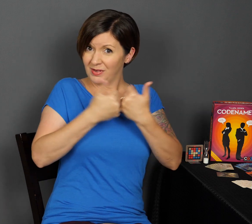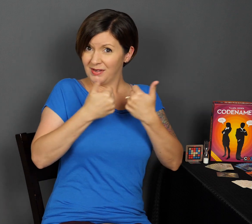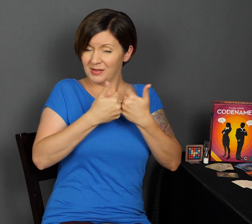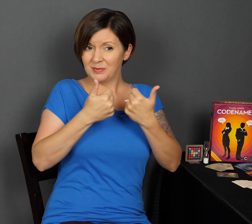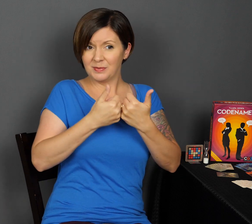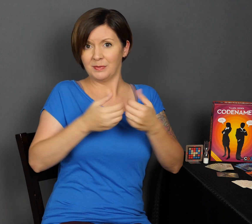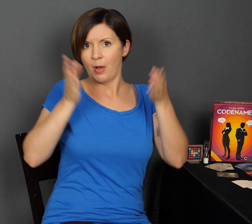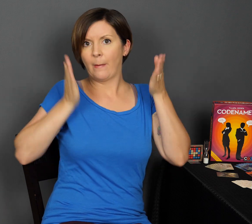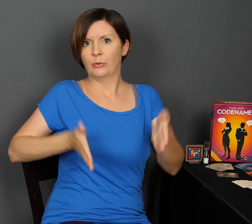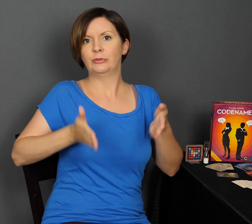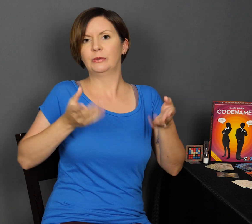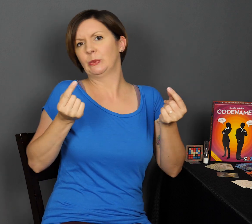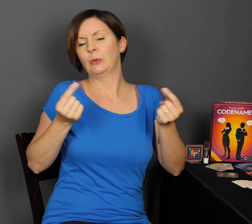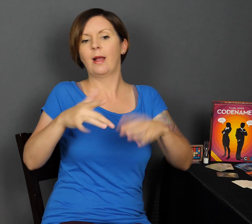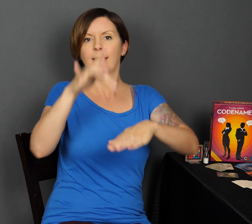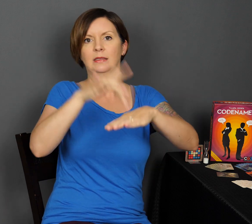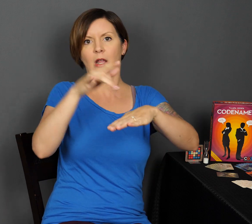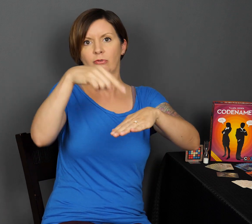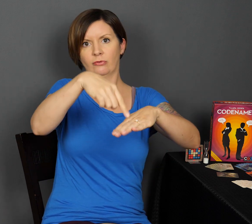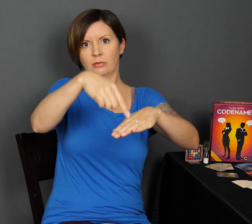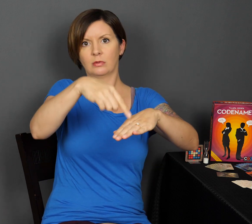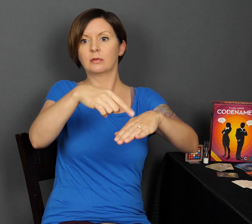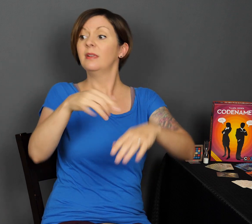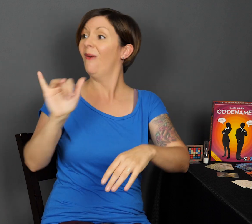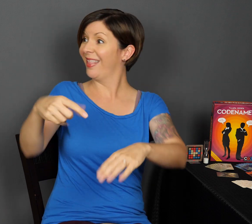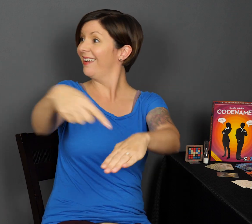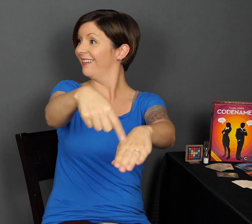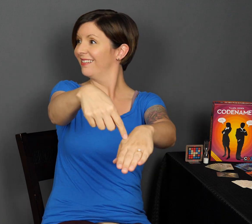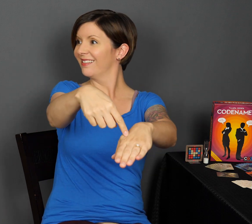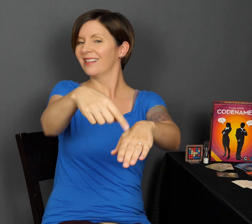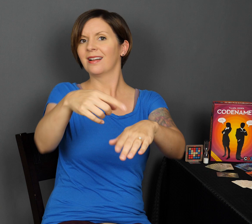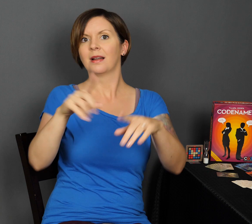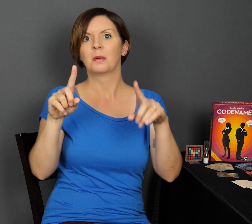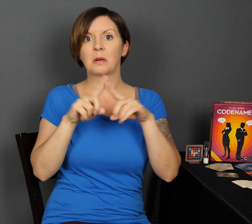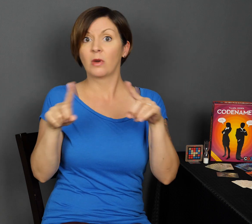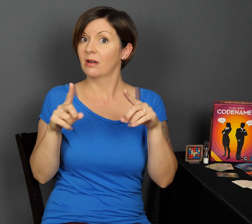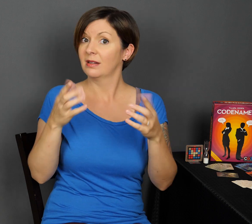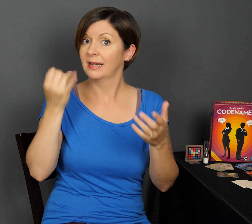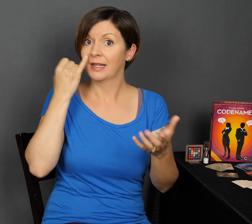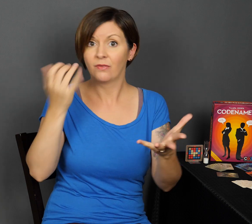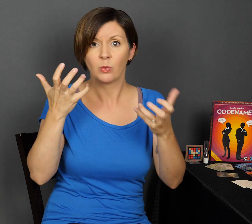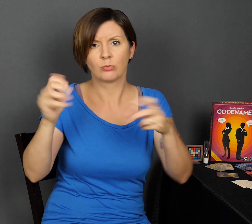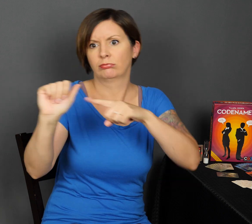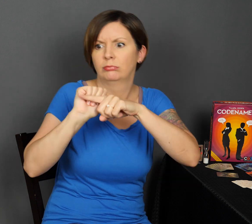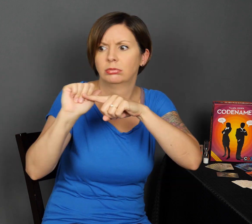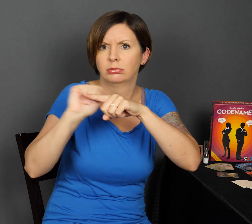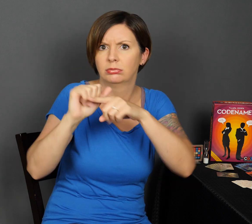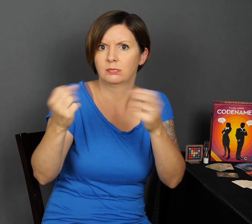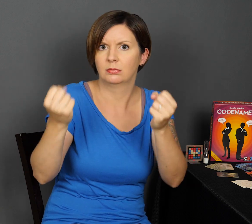In a normal game, a person touches the card and says “oh this card,” but if you really